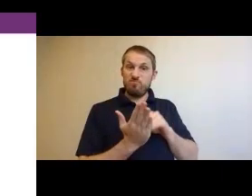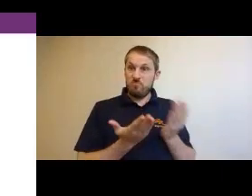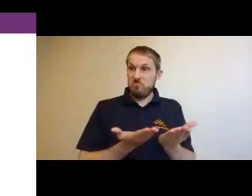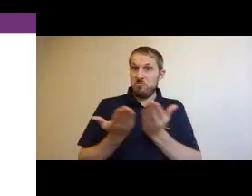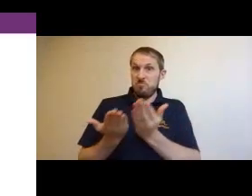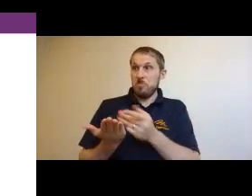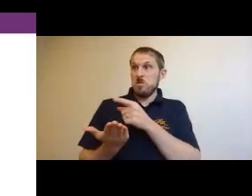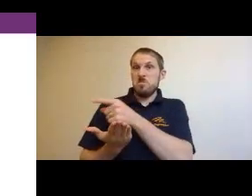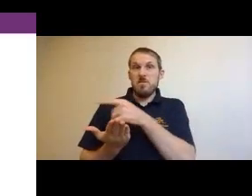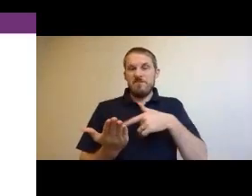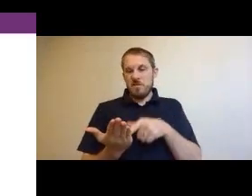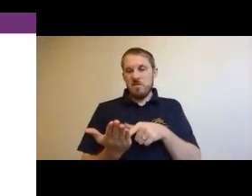not be what someone else needs.